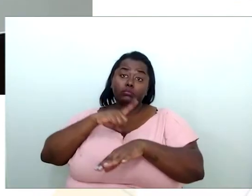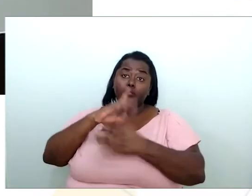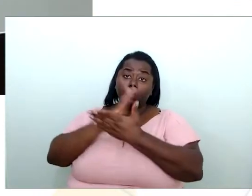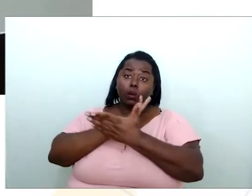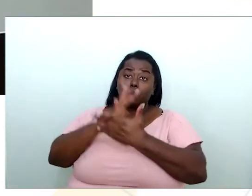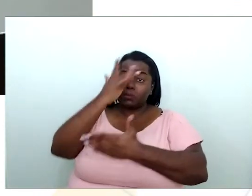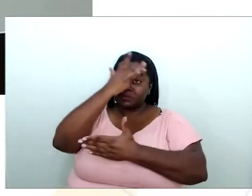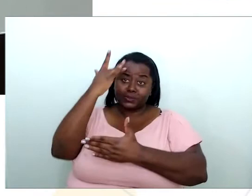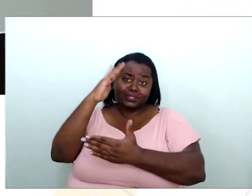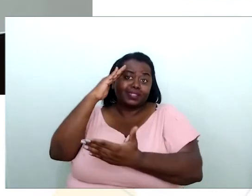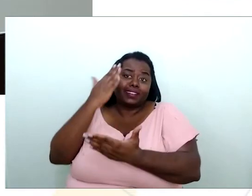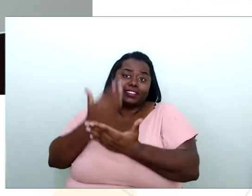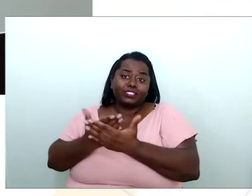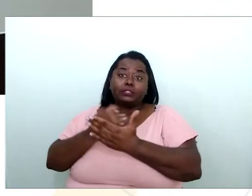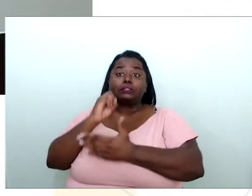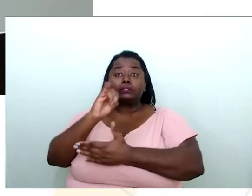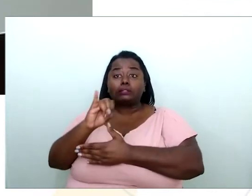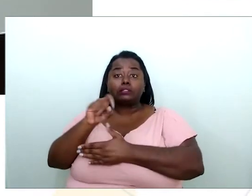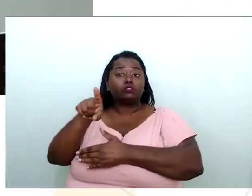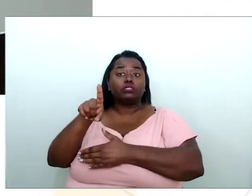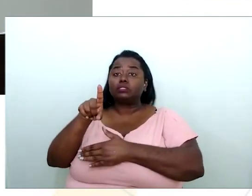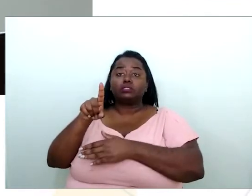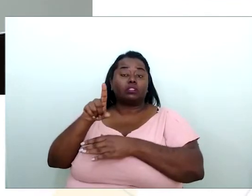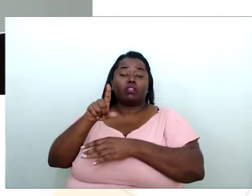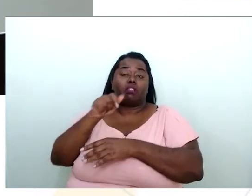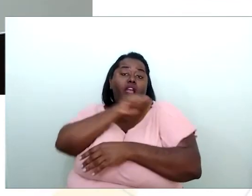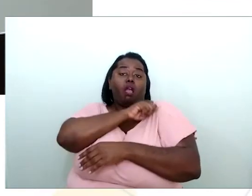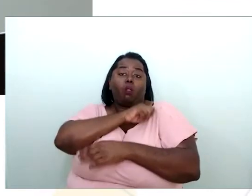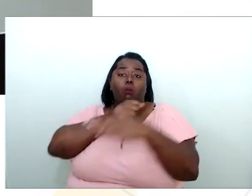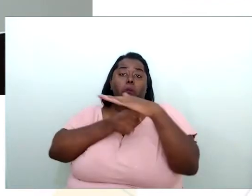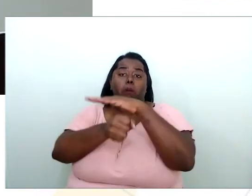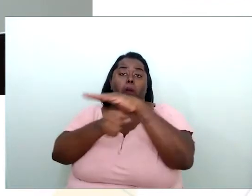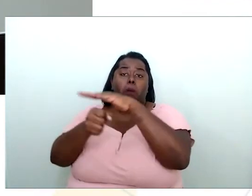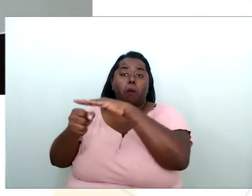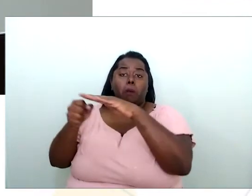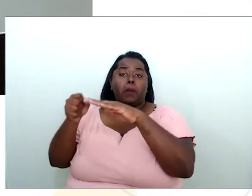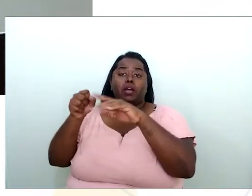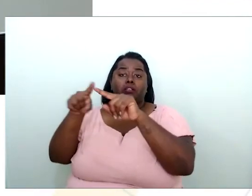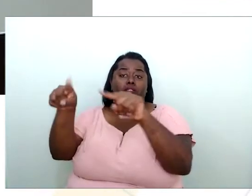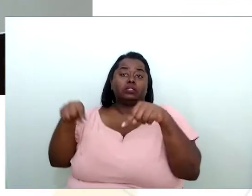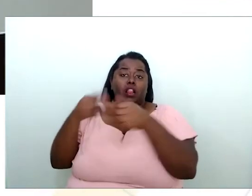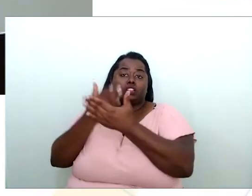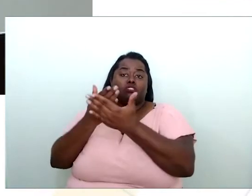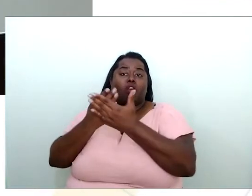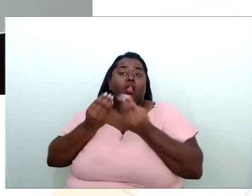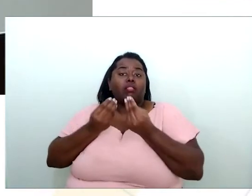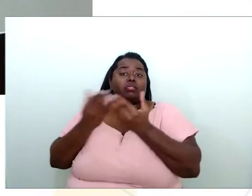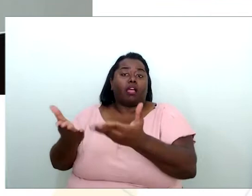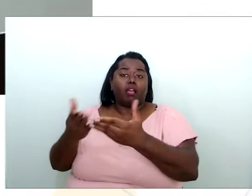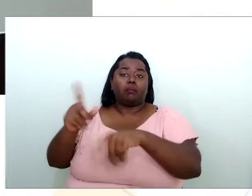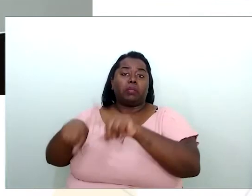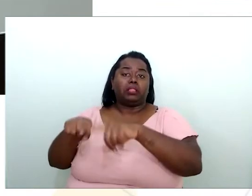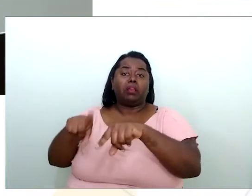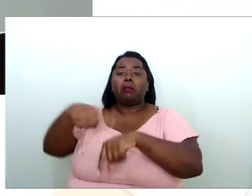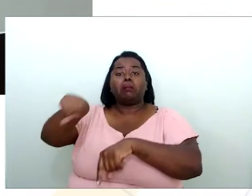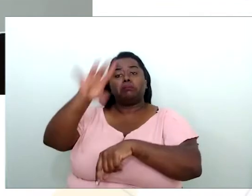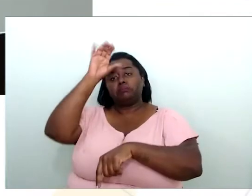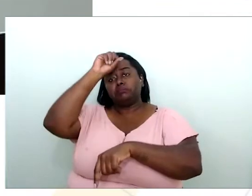believe in that that you know if you put just a whole lot of people into into a classroom and and and give them connectivity they will learn by